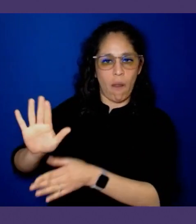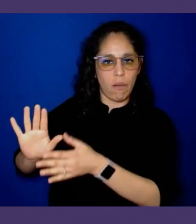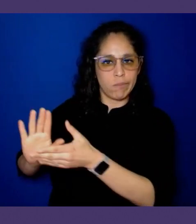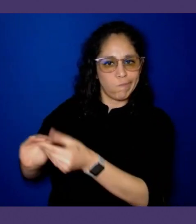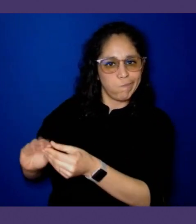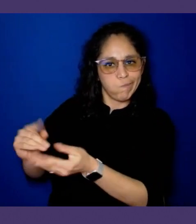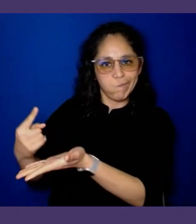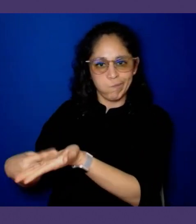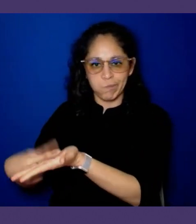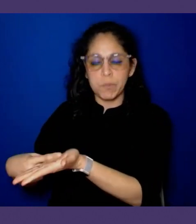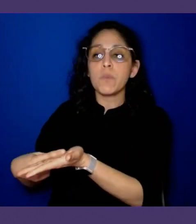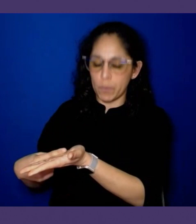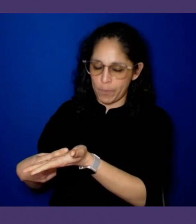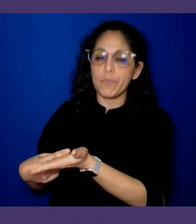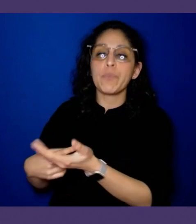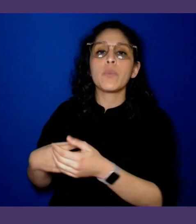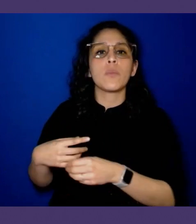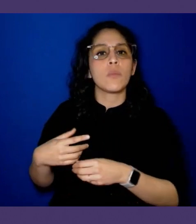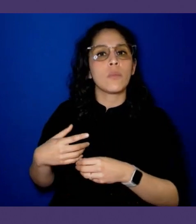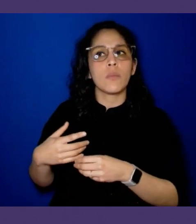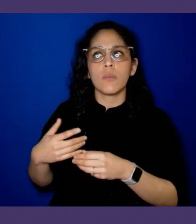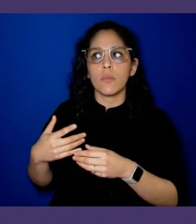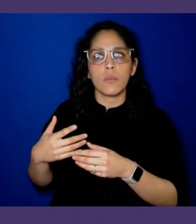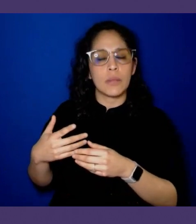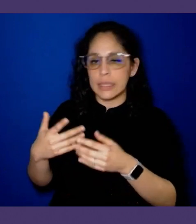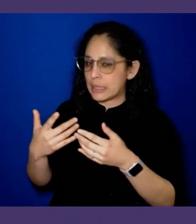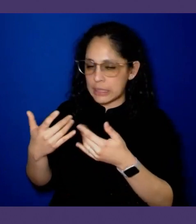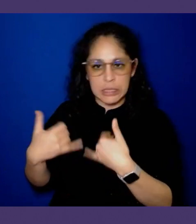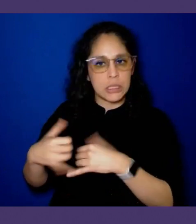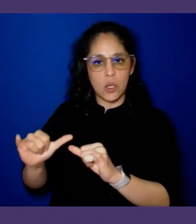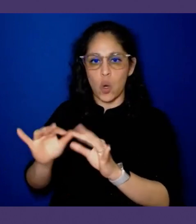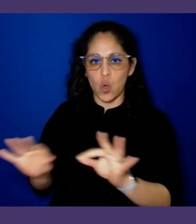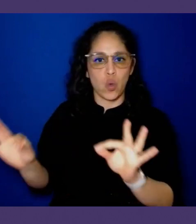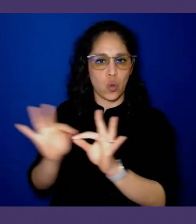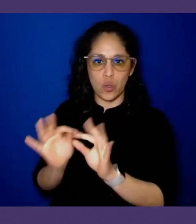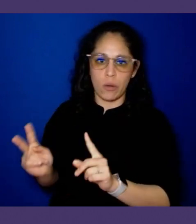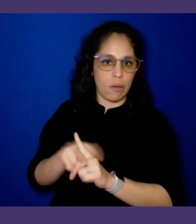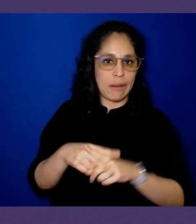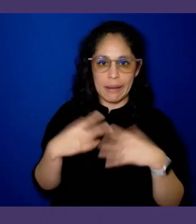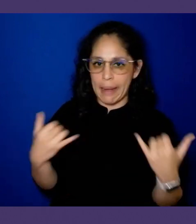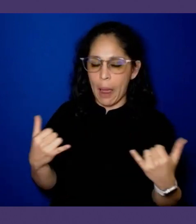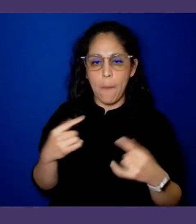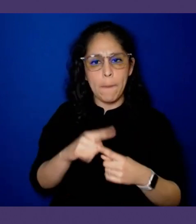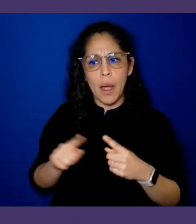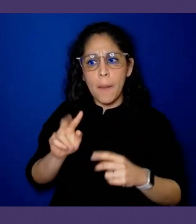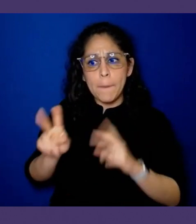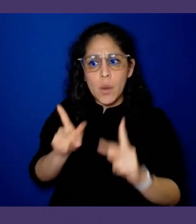Still a crucial part of that, the people who are creating our digital products,